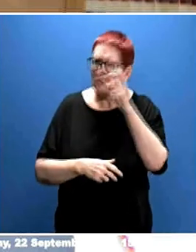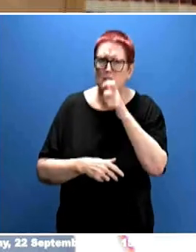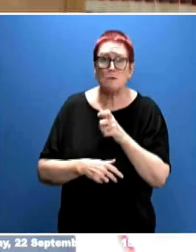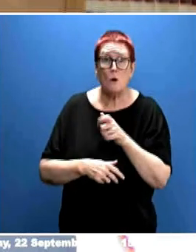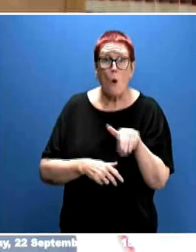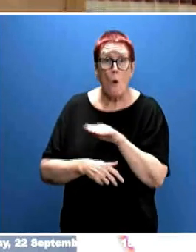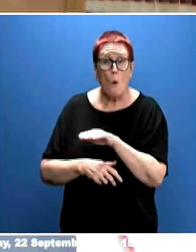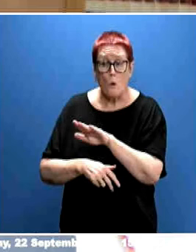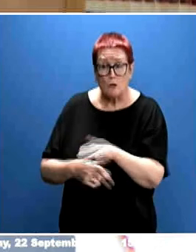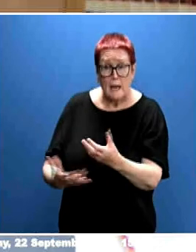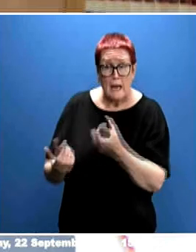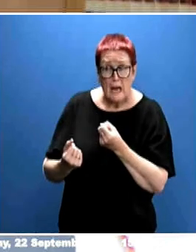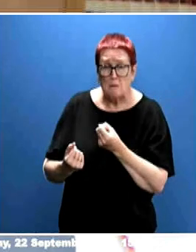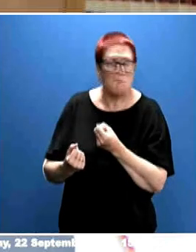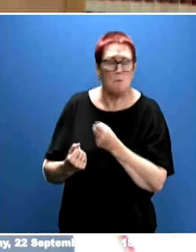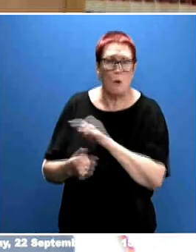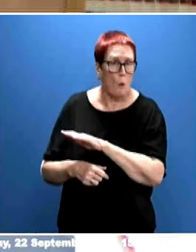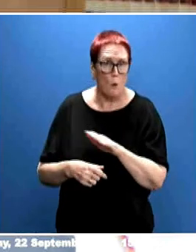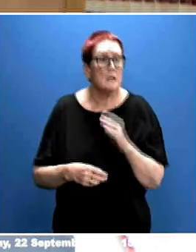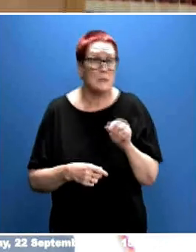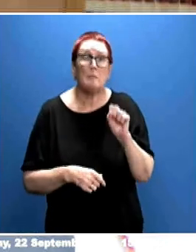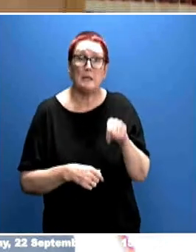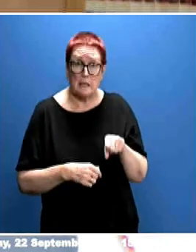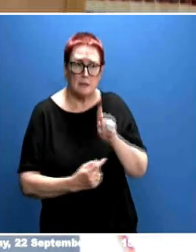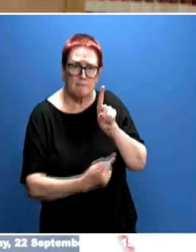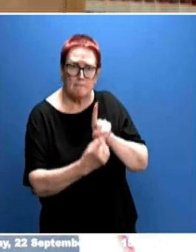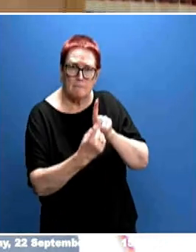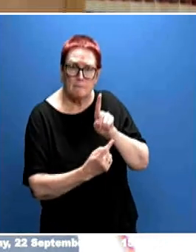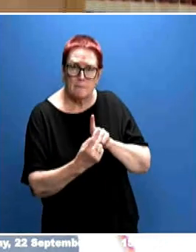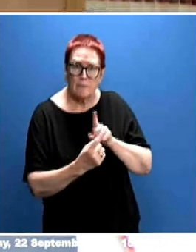Some of them may, but the model is around therapeutic care services.